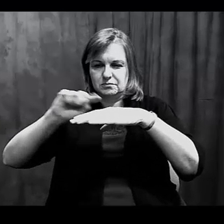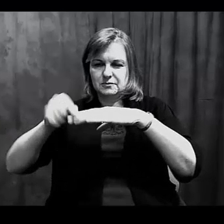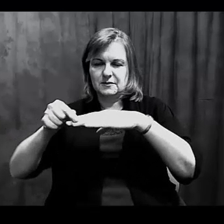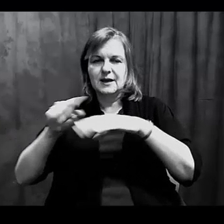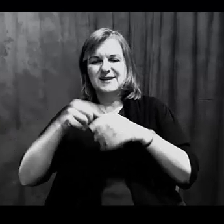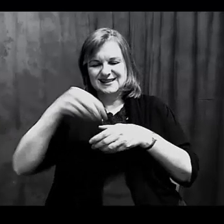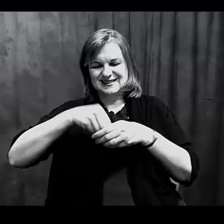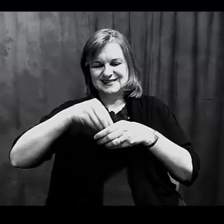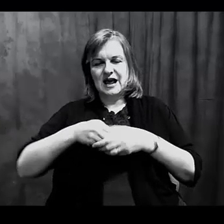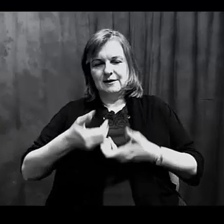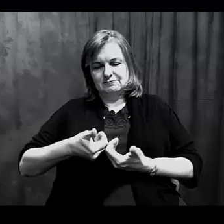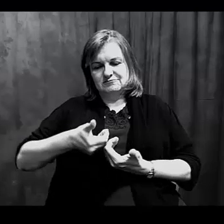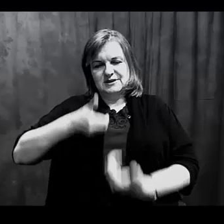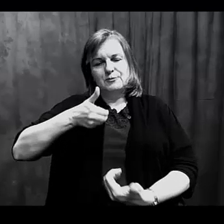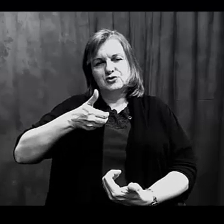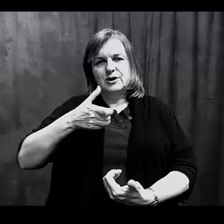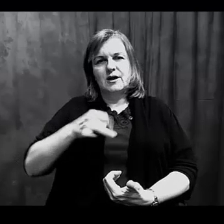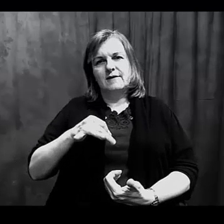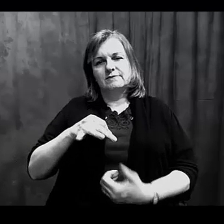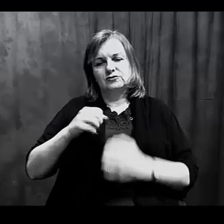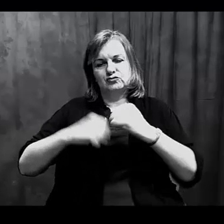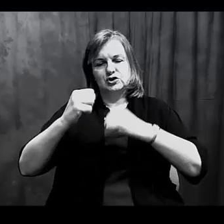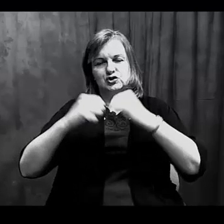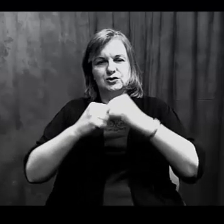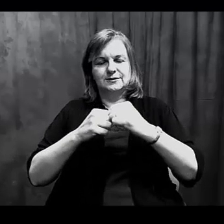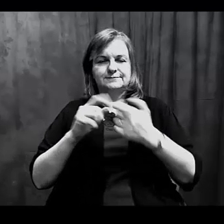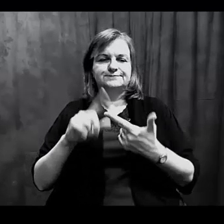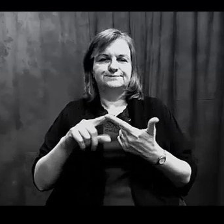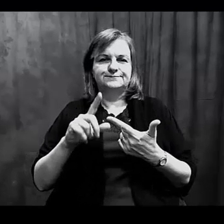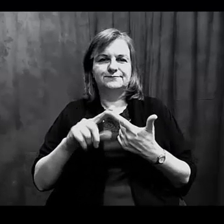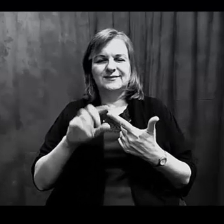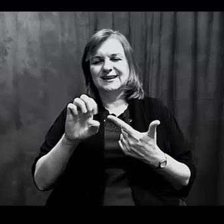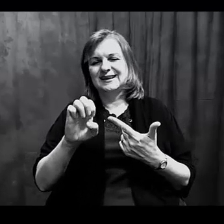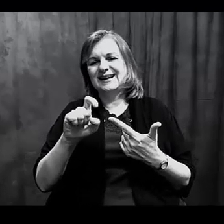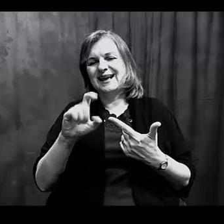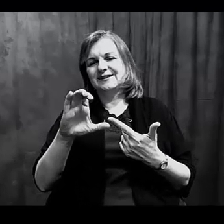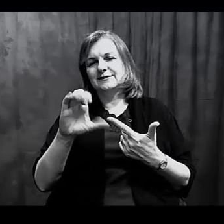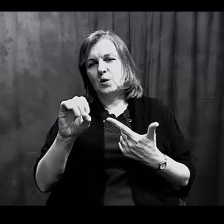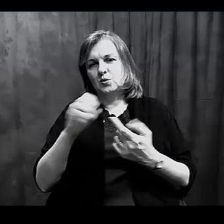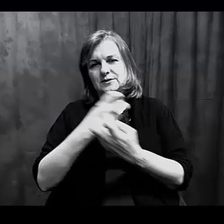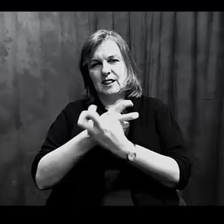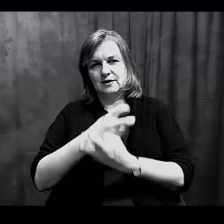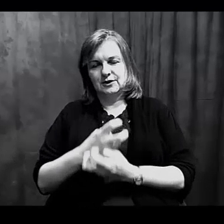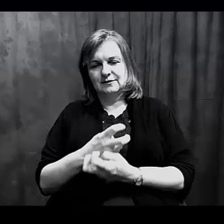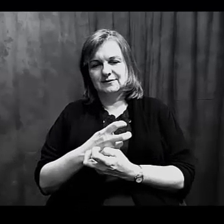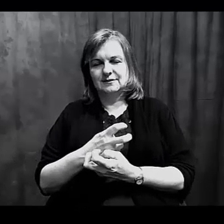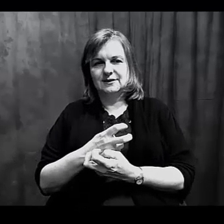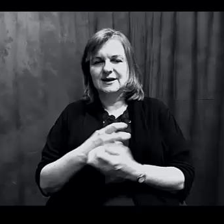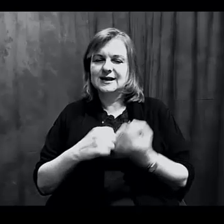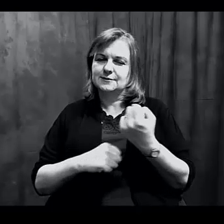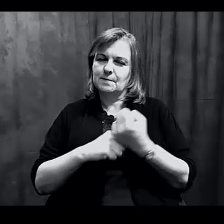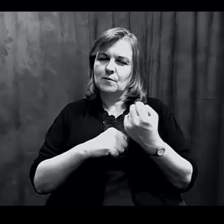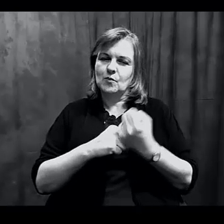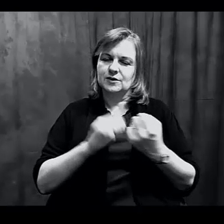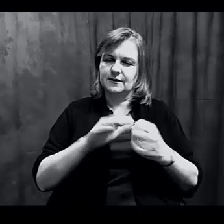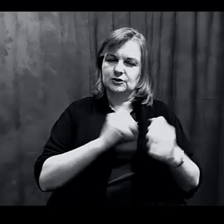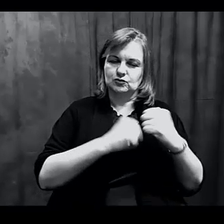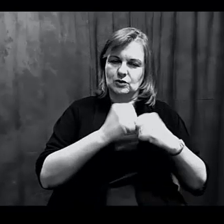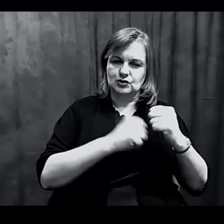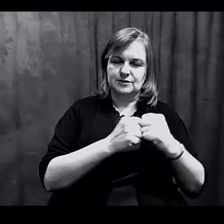cool! so why have the bugs or the insects been so successful over the years??